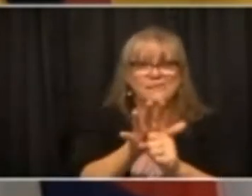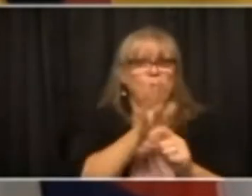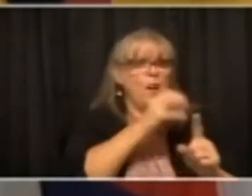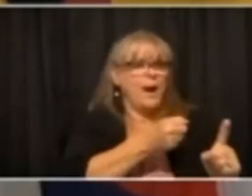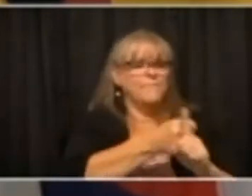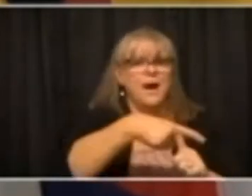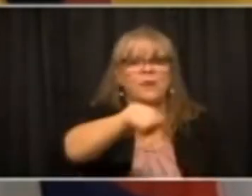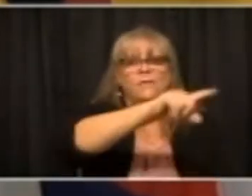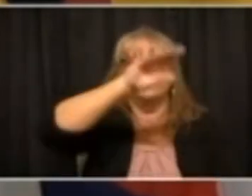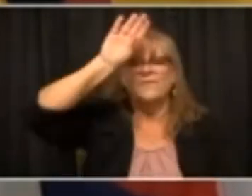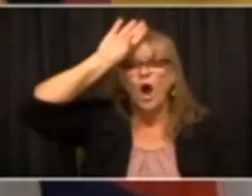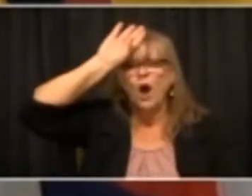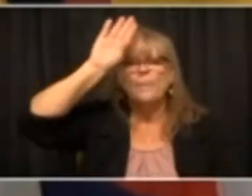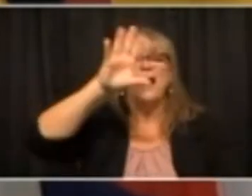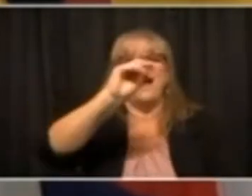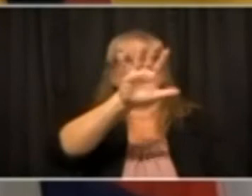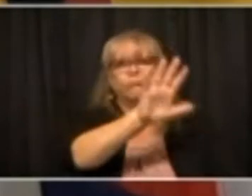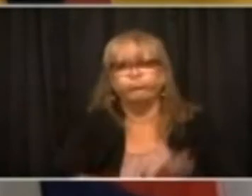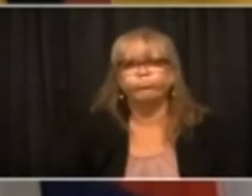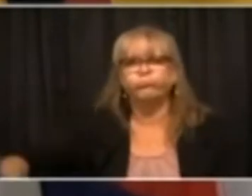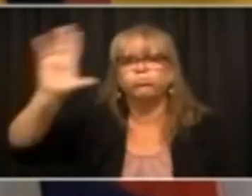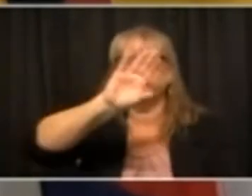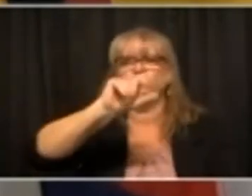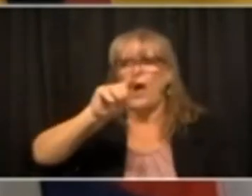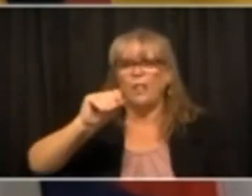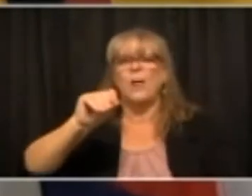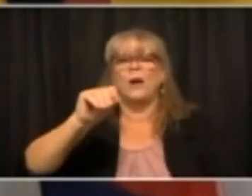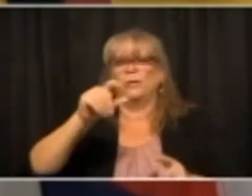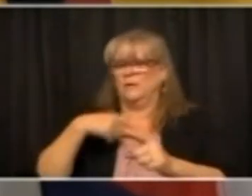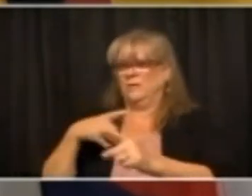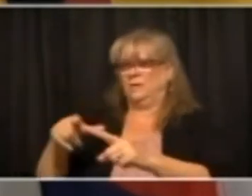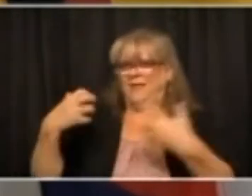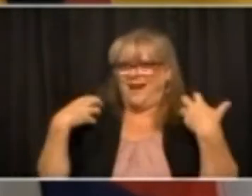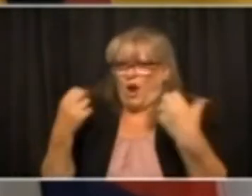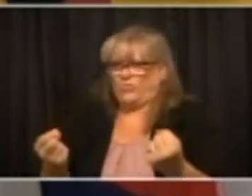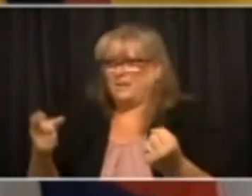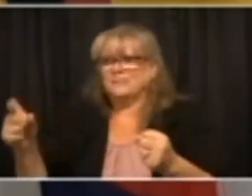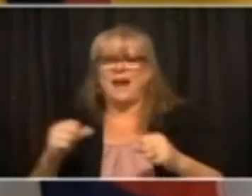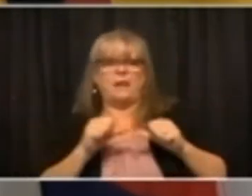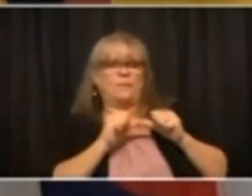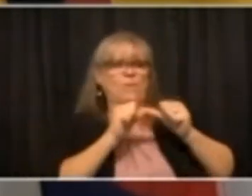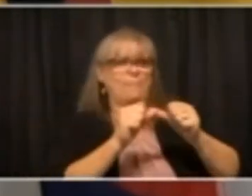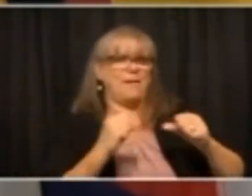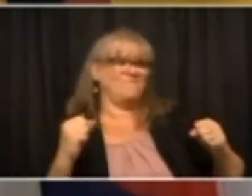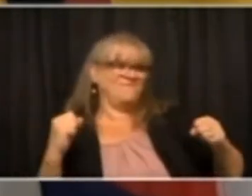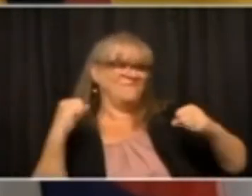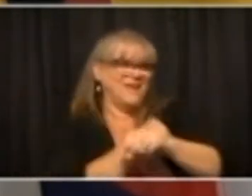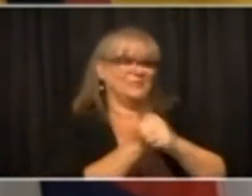country we also have dan gibbs with us today dan is the executive director of department of natural resources